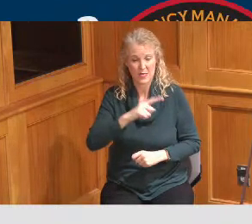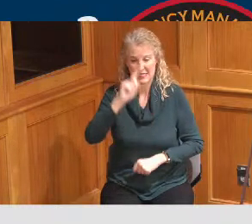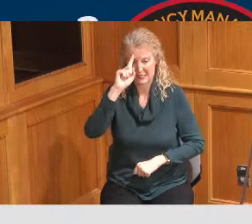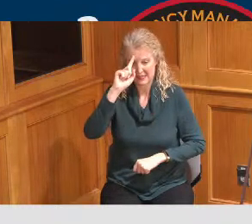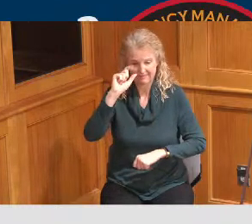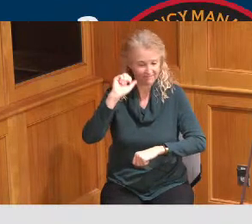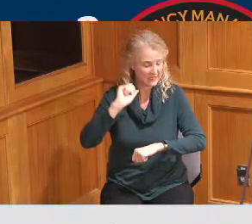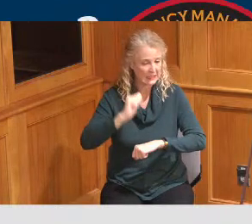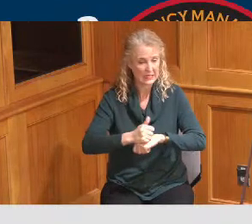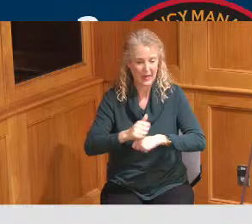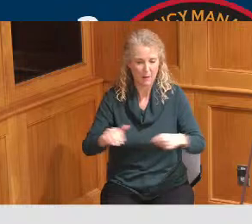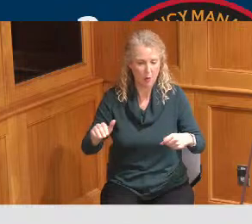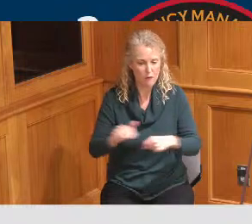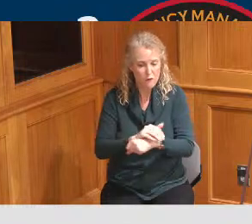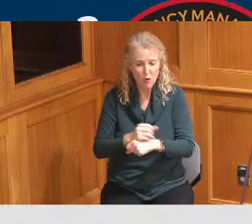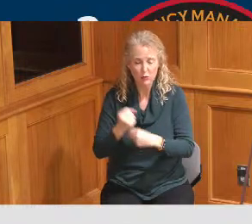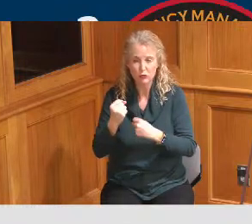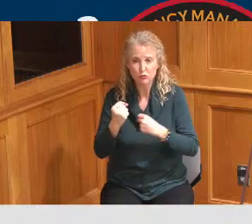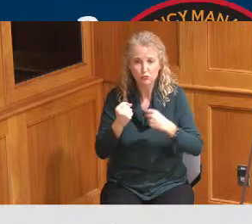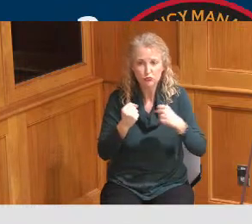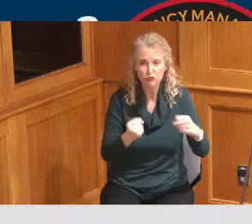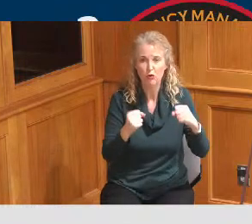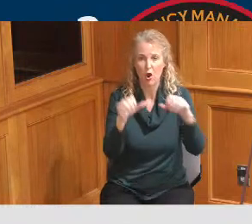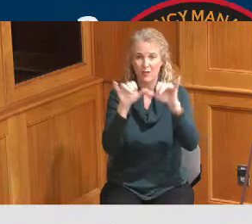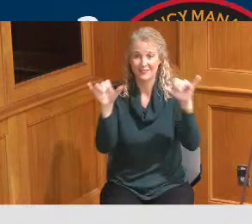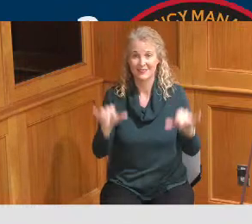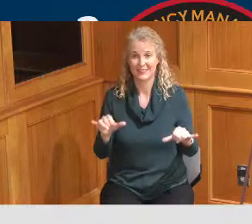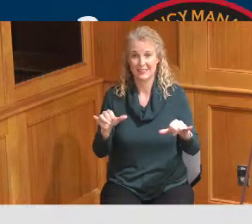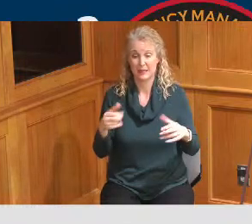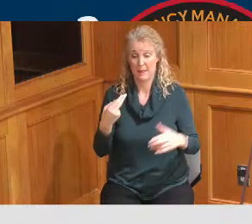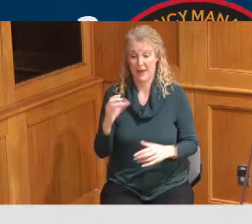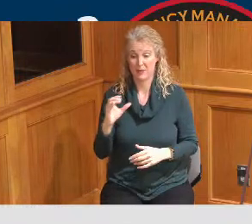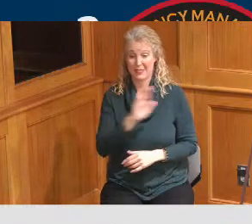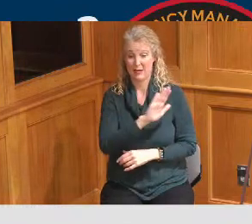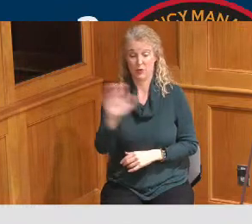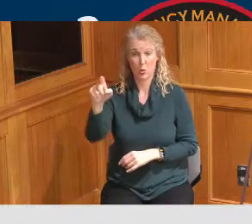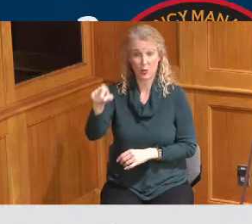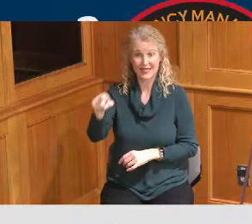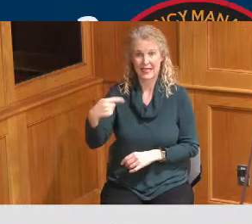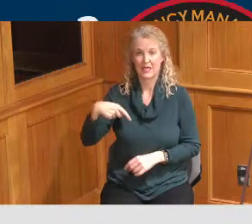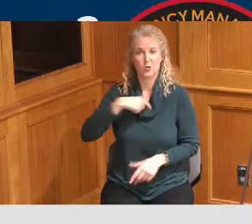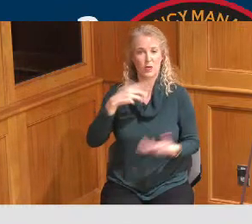system that addresses the needs in Hamilton County so I always say for example we don't